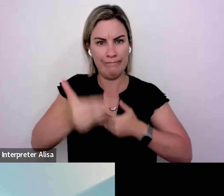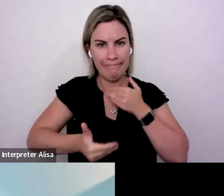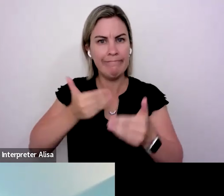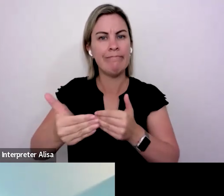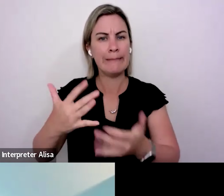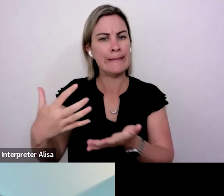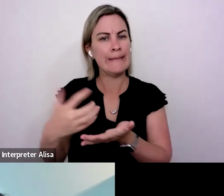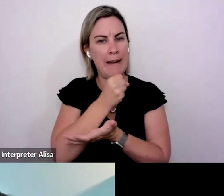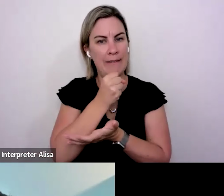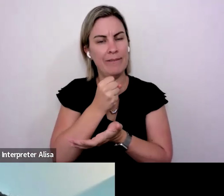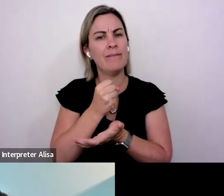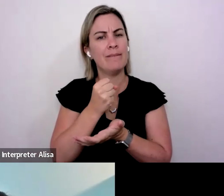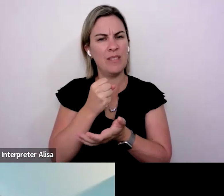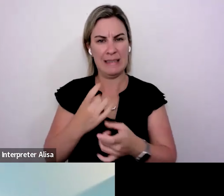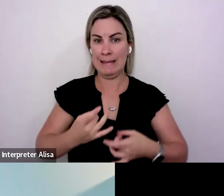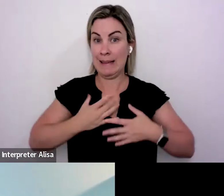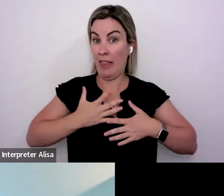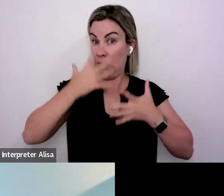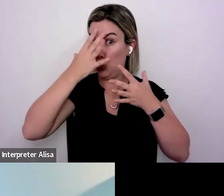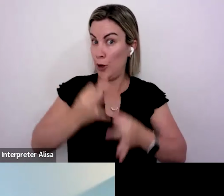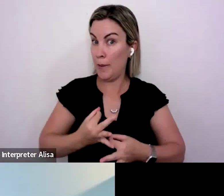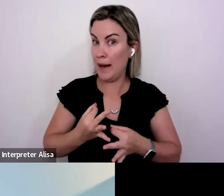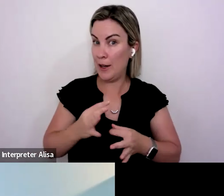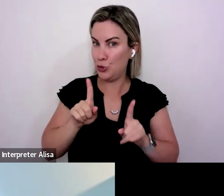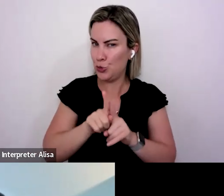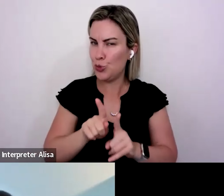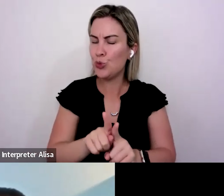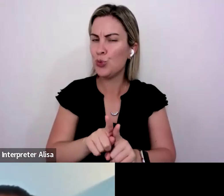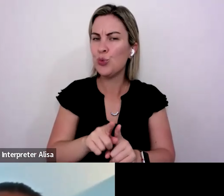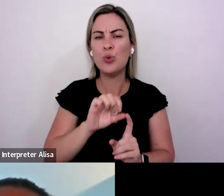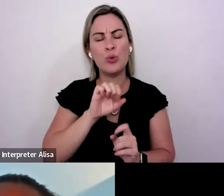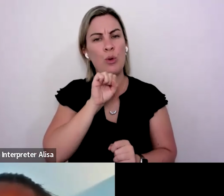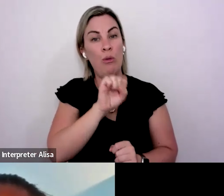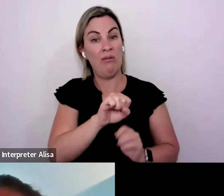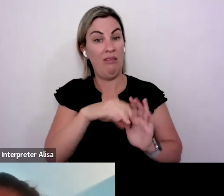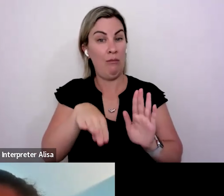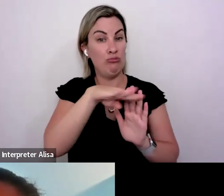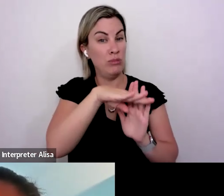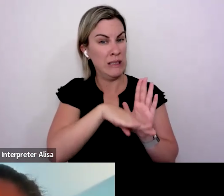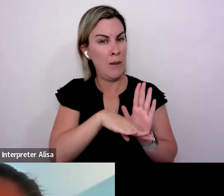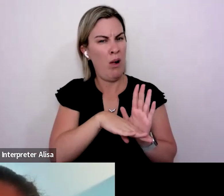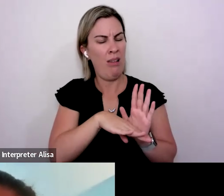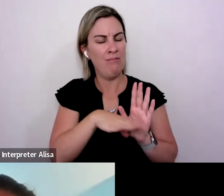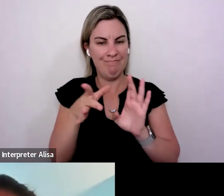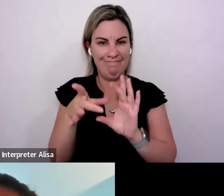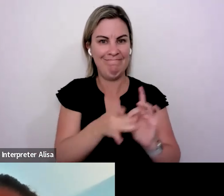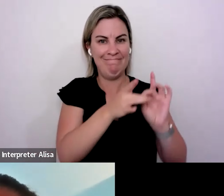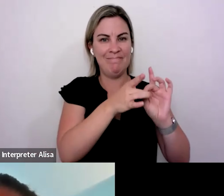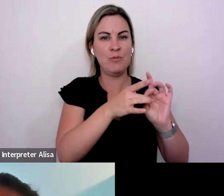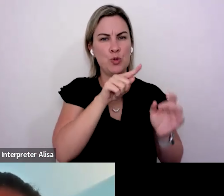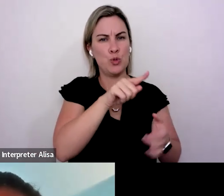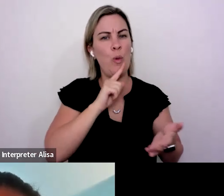And so the principles really sort of speak to those rights that come from that instruments.